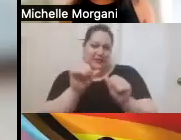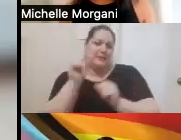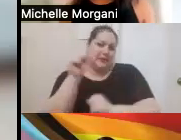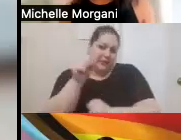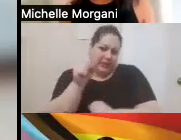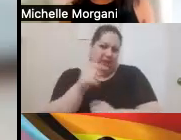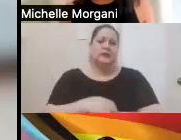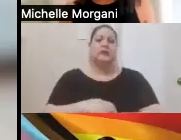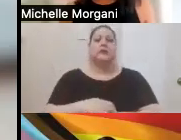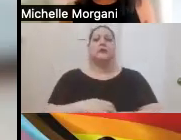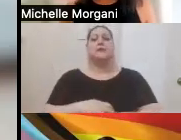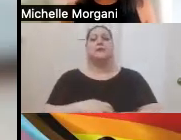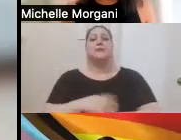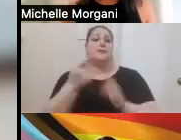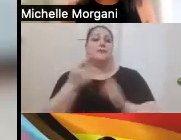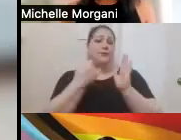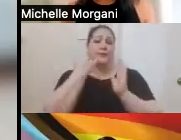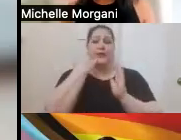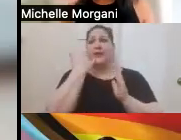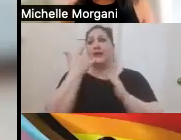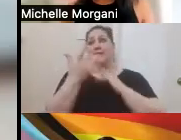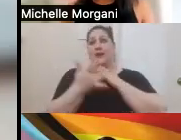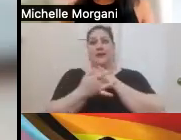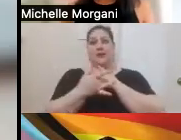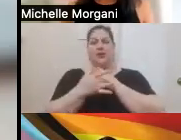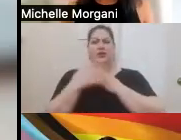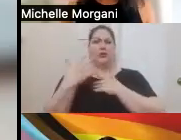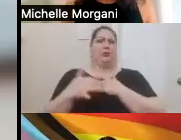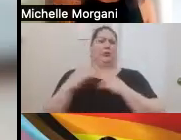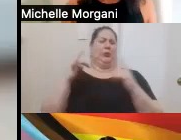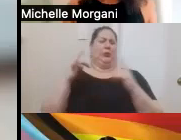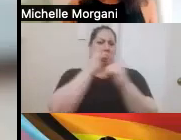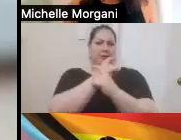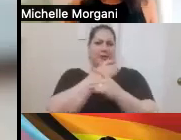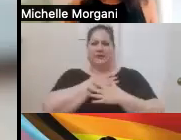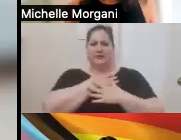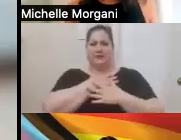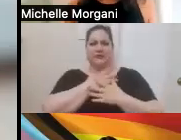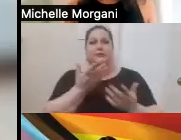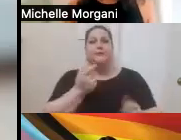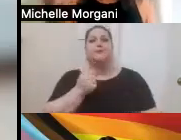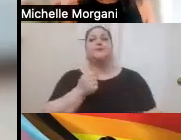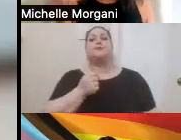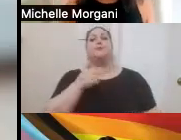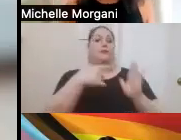like if technology was really, really complex and we did feel like so for instance, maybe in